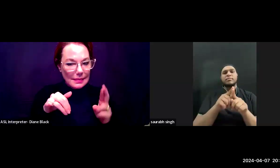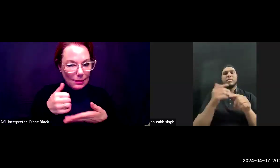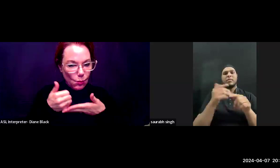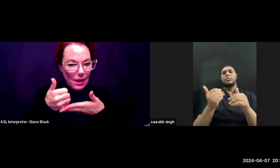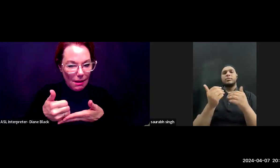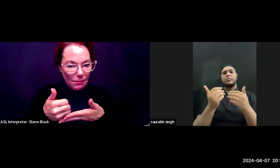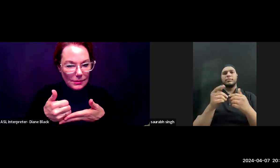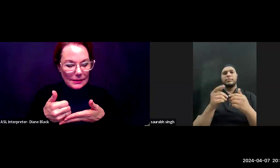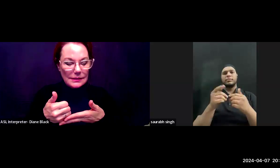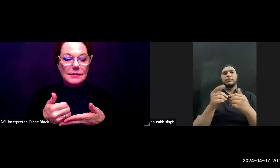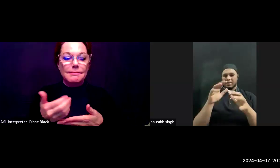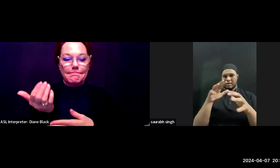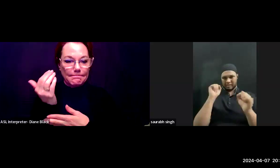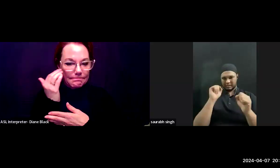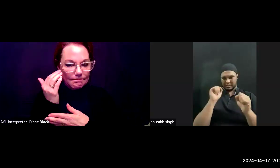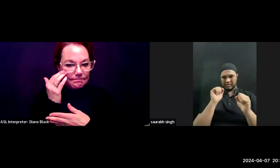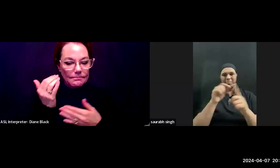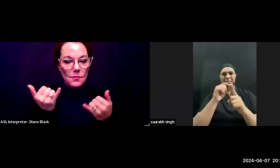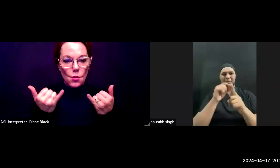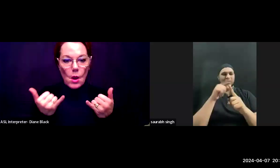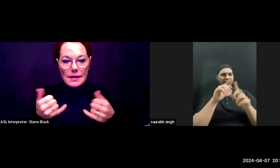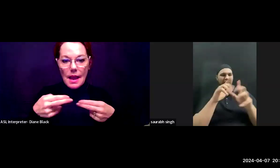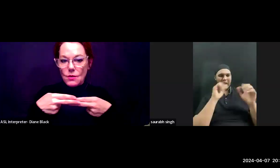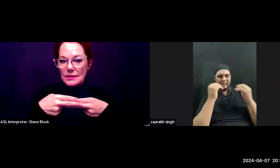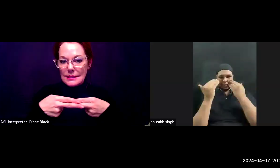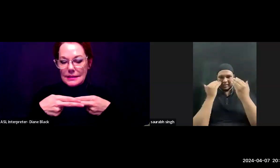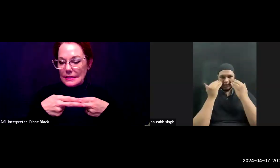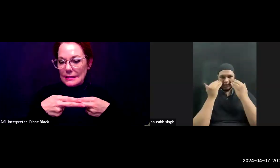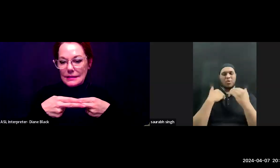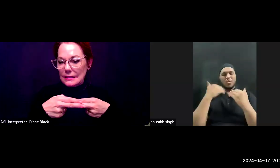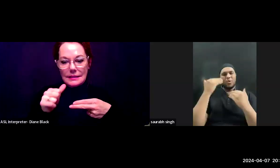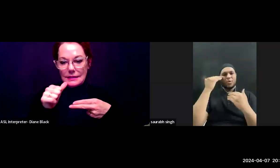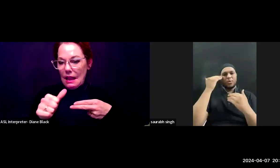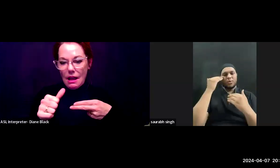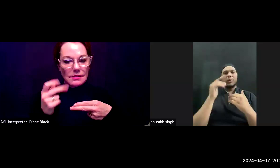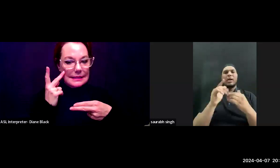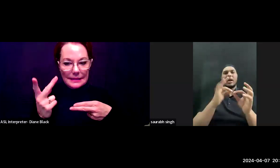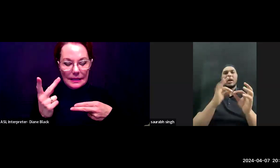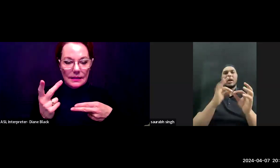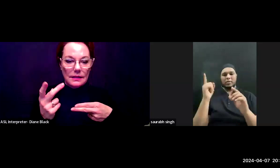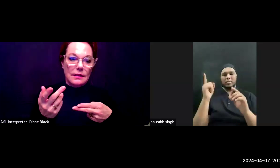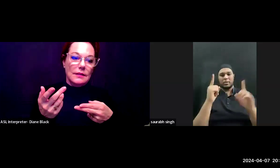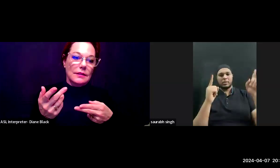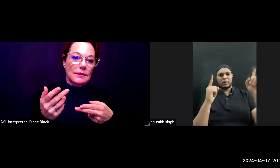not be able to see the slides properly right now and the interpreters might be small but